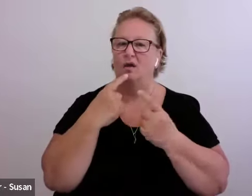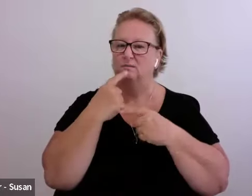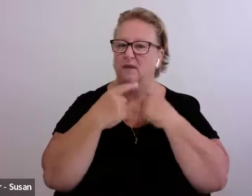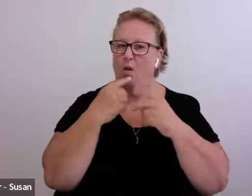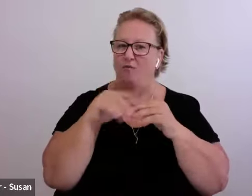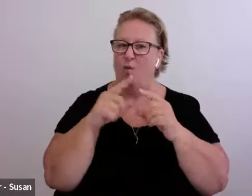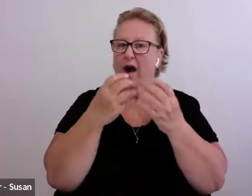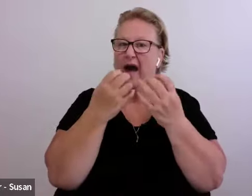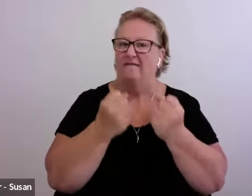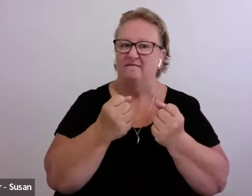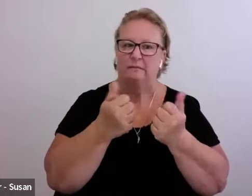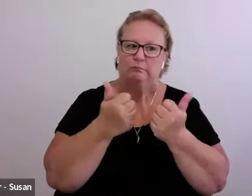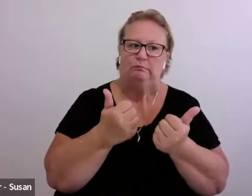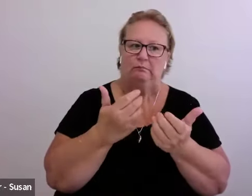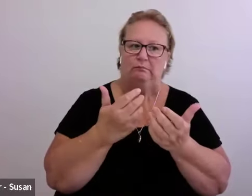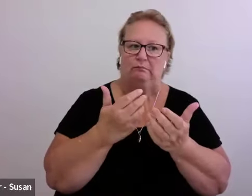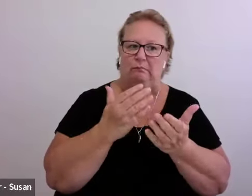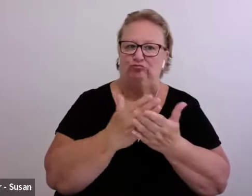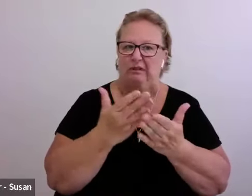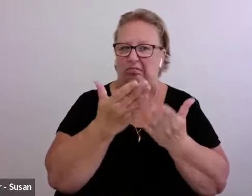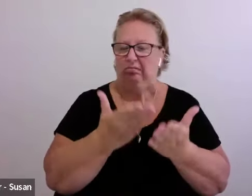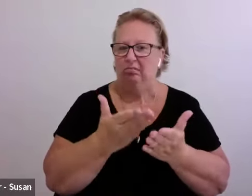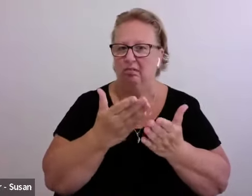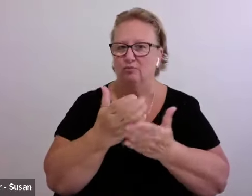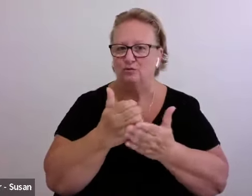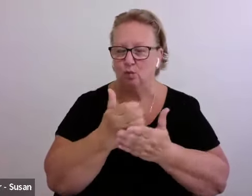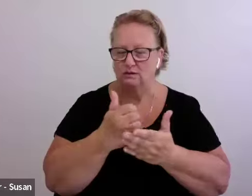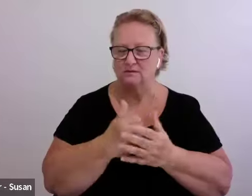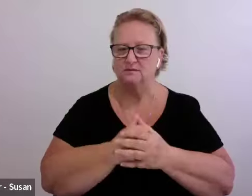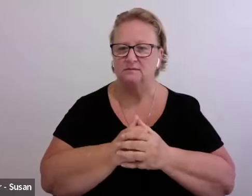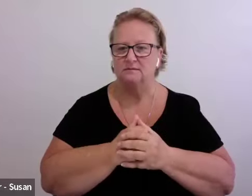to highlight some practical resources that are available